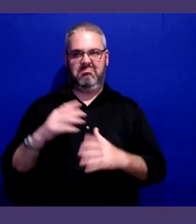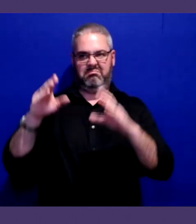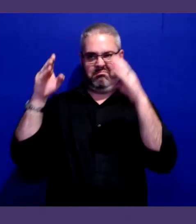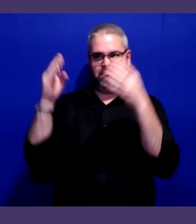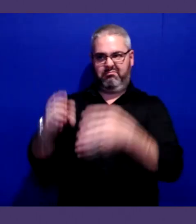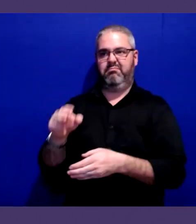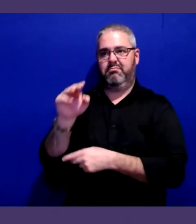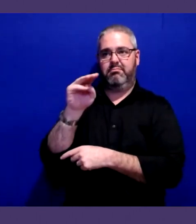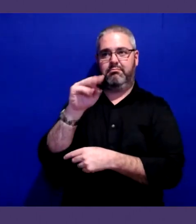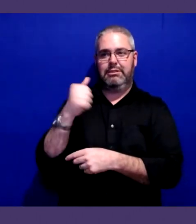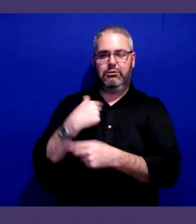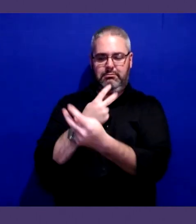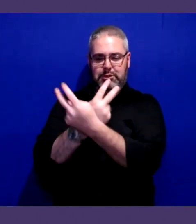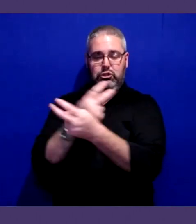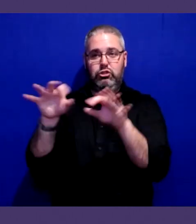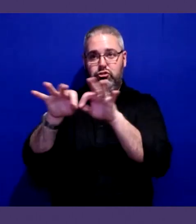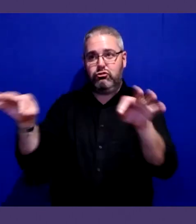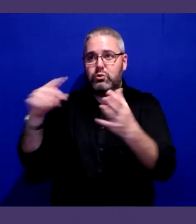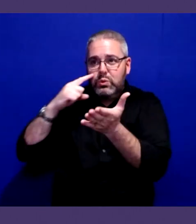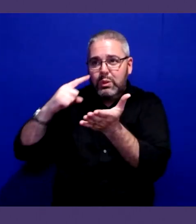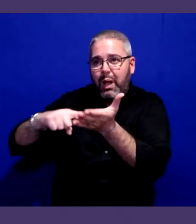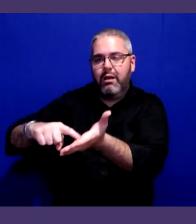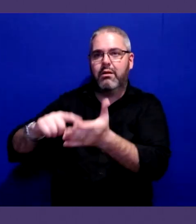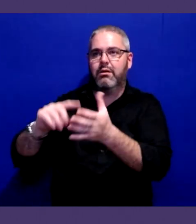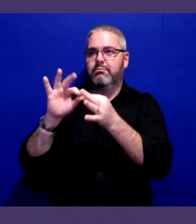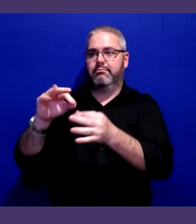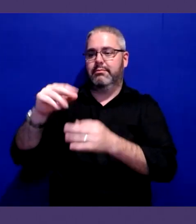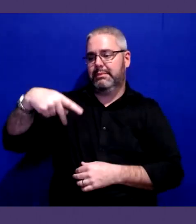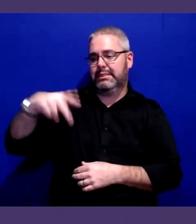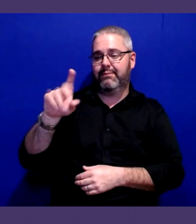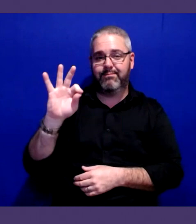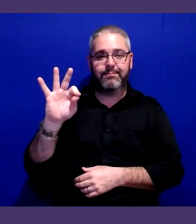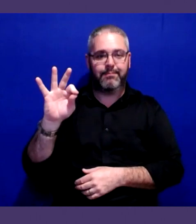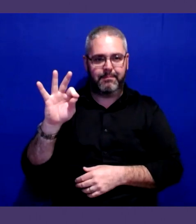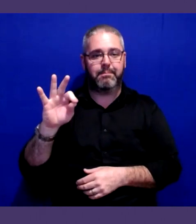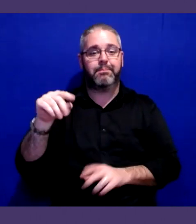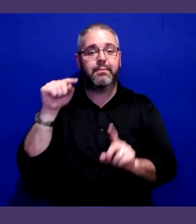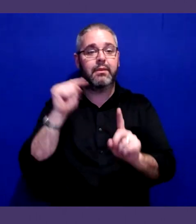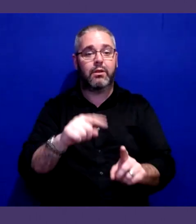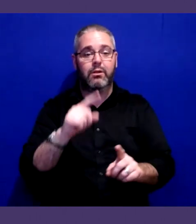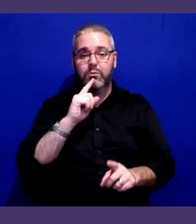and had to deal with PDFs. Even tagged PDFs were